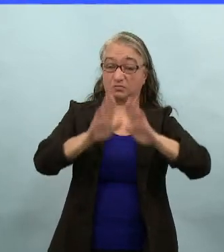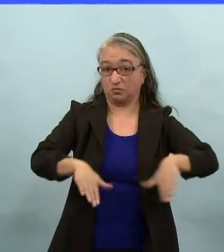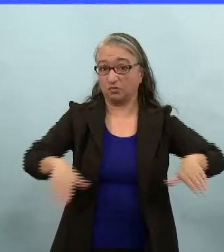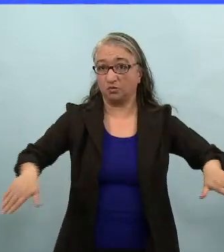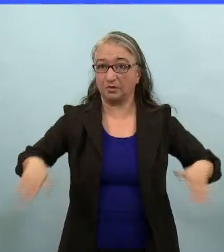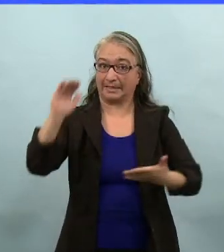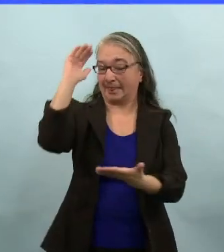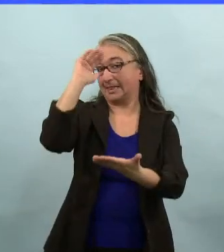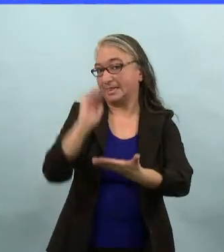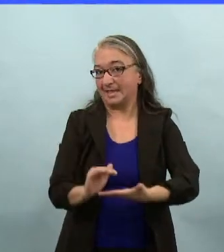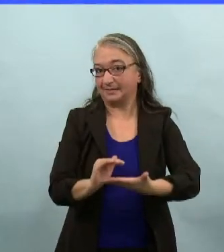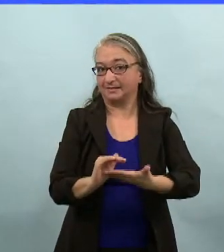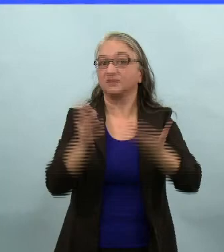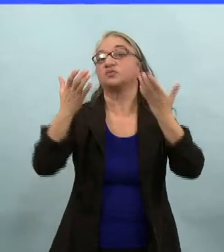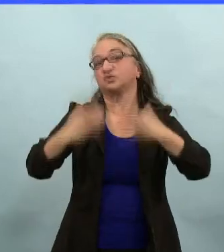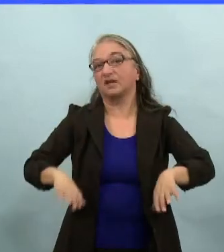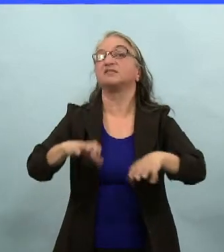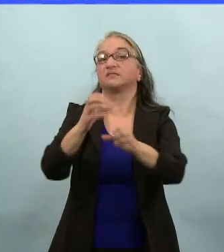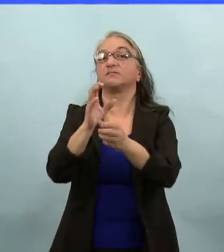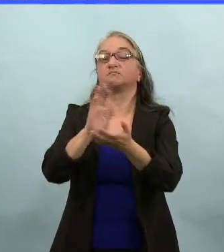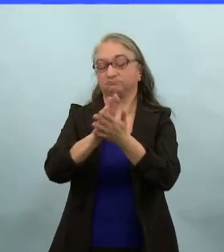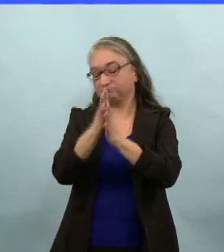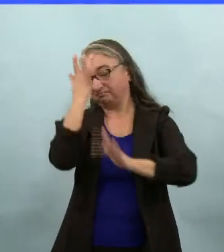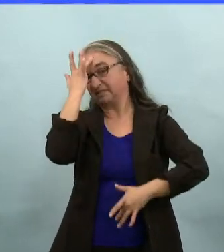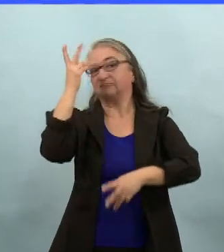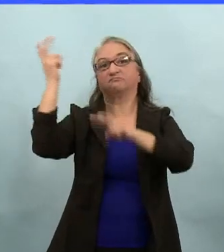we do know that most children who are infected will do very well